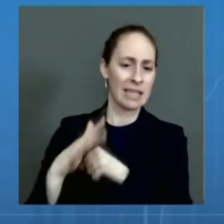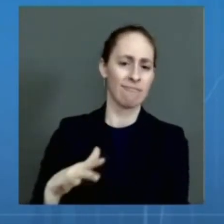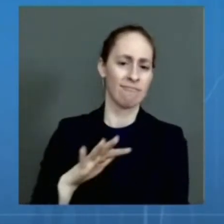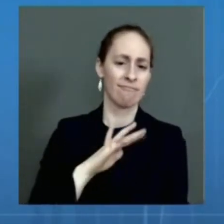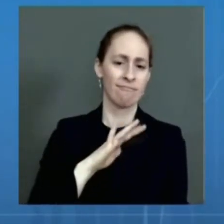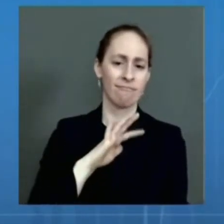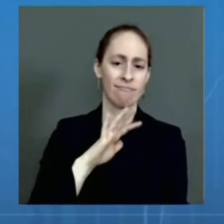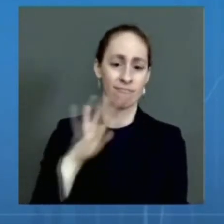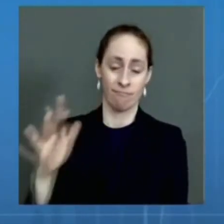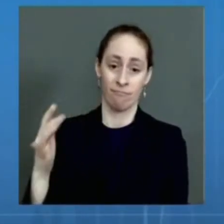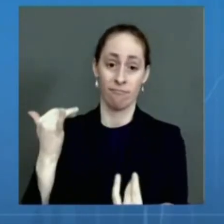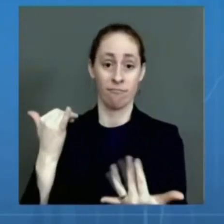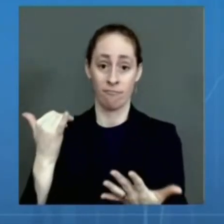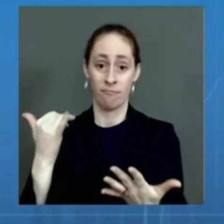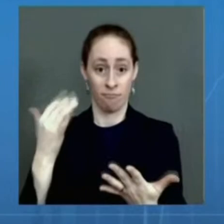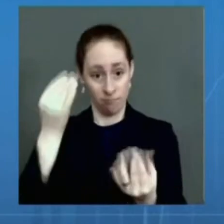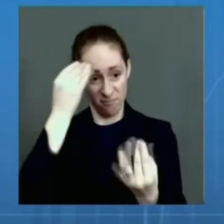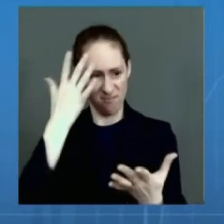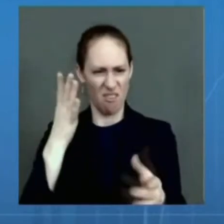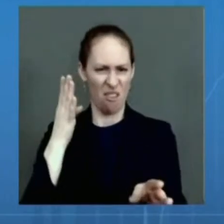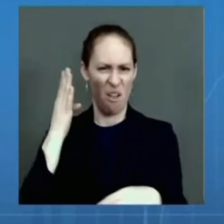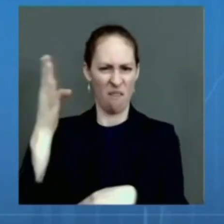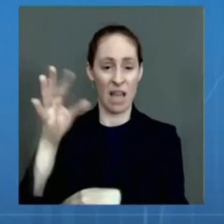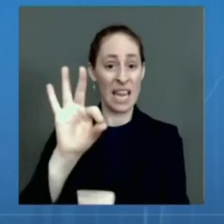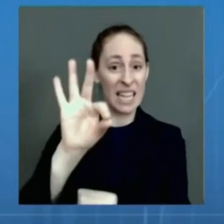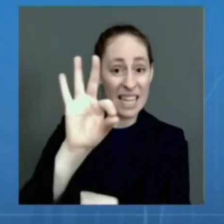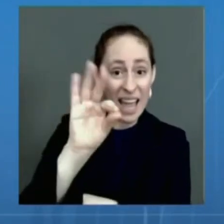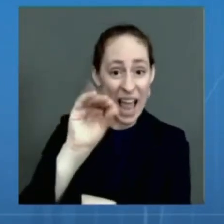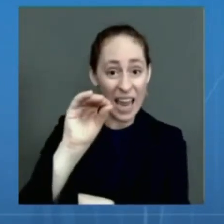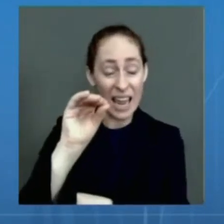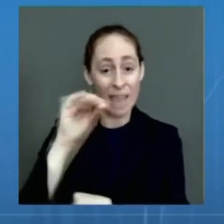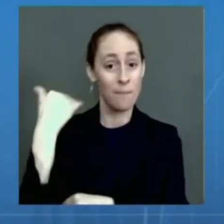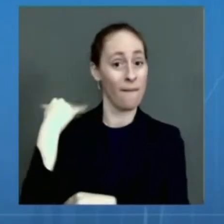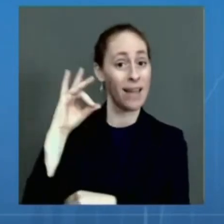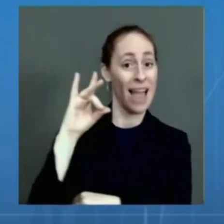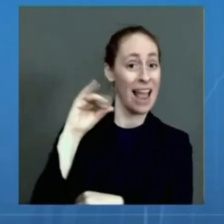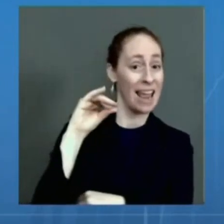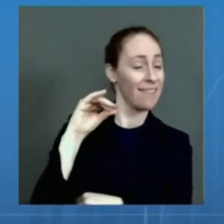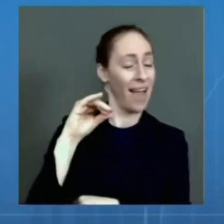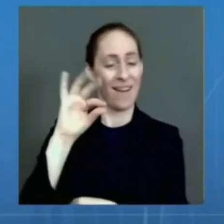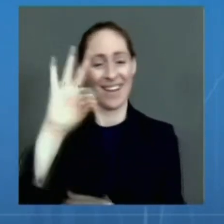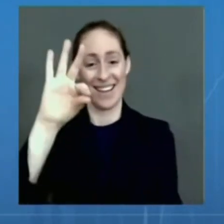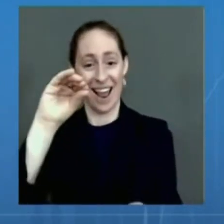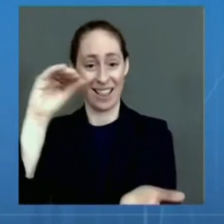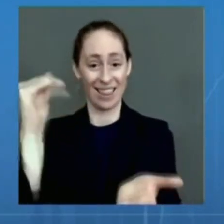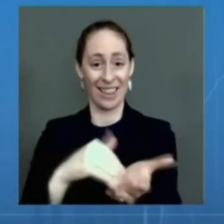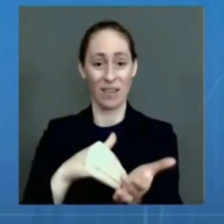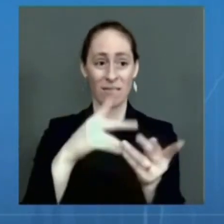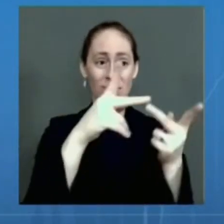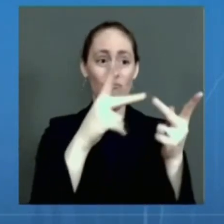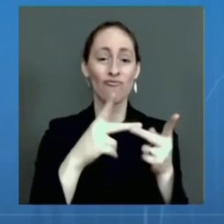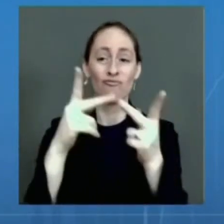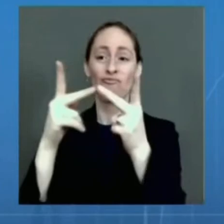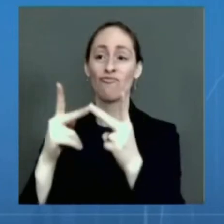WE HAVE PLENTY OF SUPPLY. WE NOW HAVE 90,000 SITES UP ANOTHER 10,000 FROM A FEW WEEKS